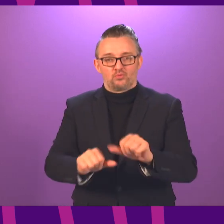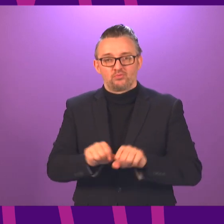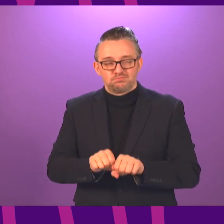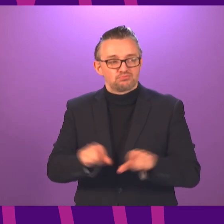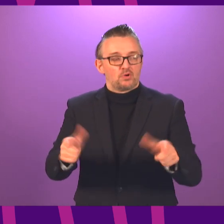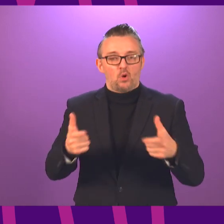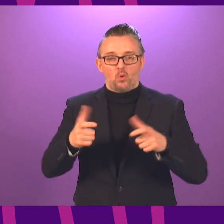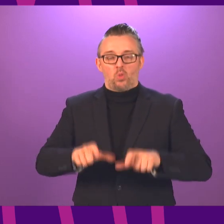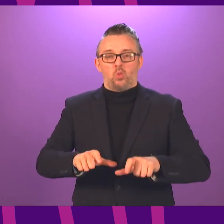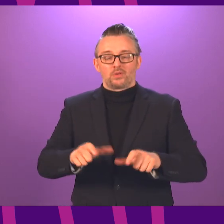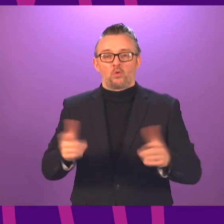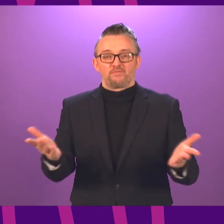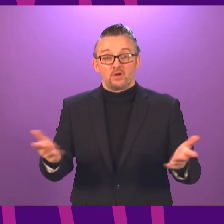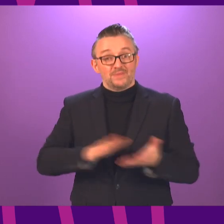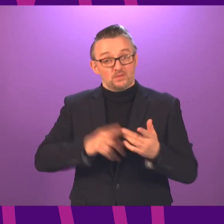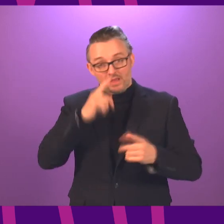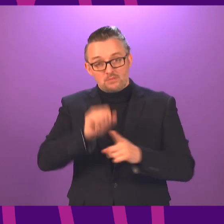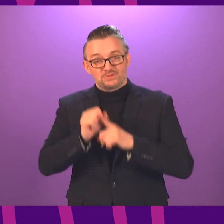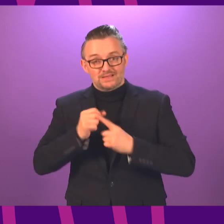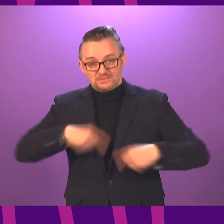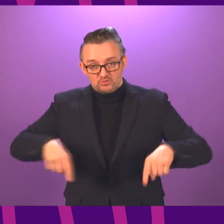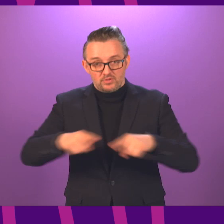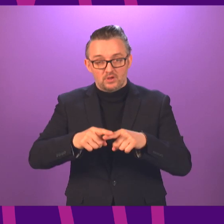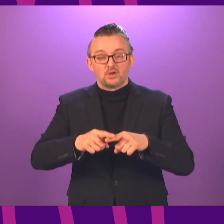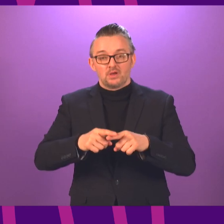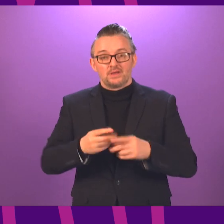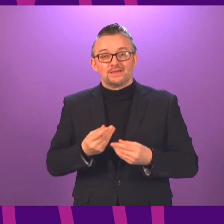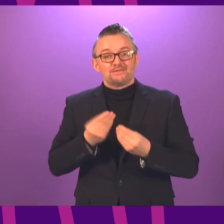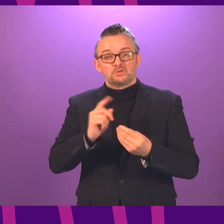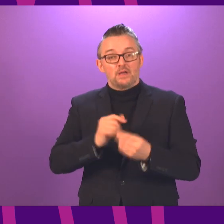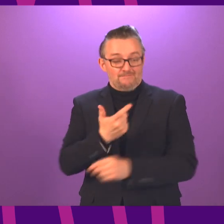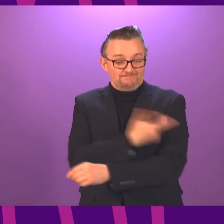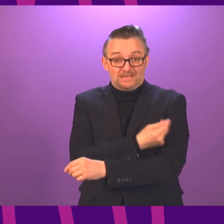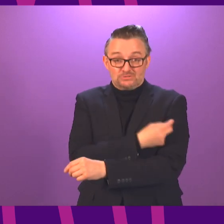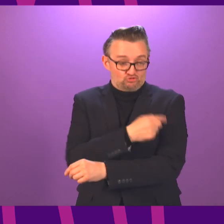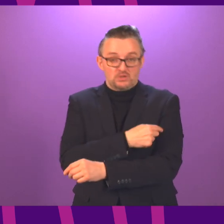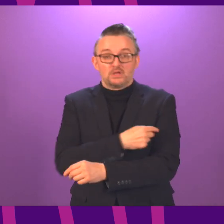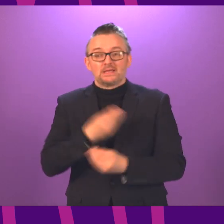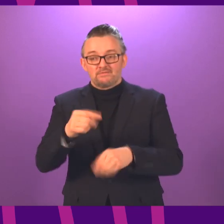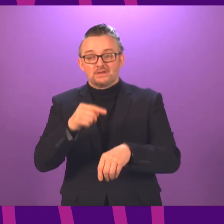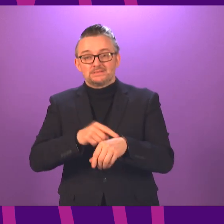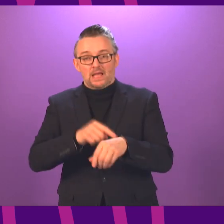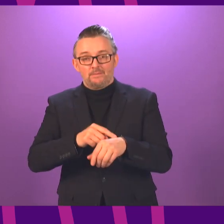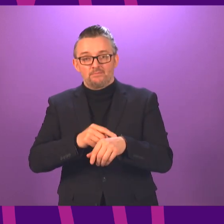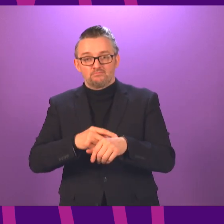that, we can keep one another safe and protect the NHS while giving the vaccination programme the time to do its work.